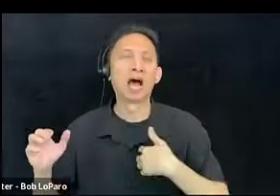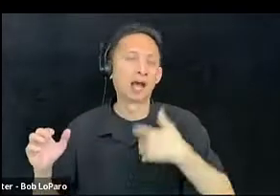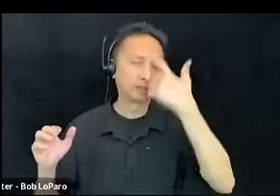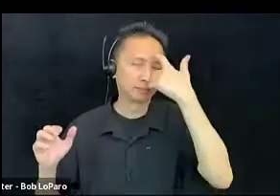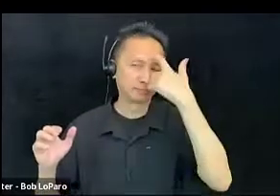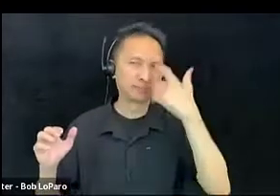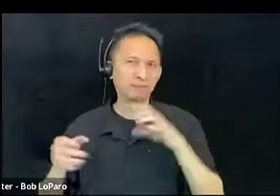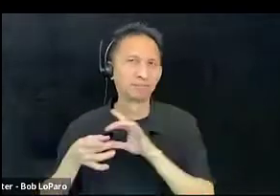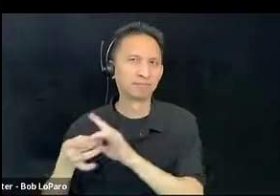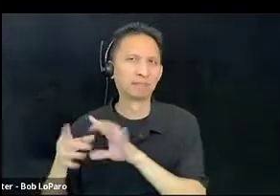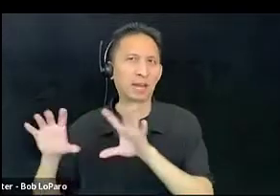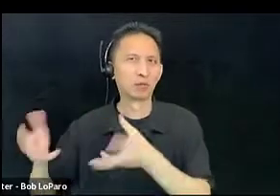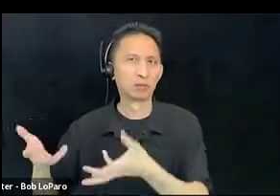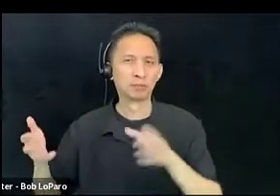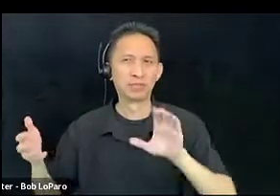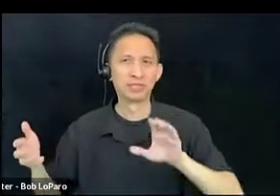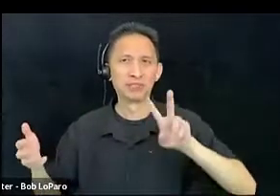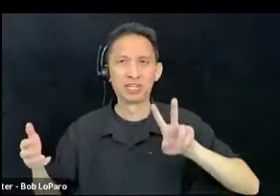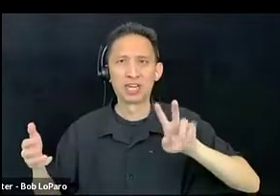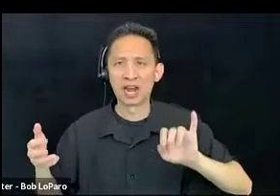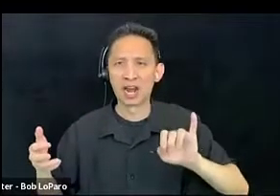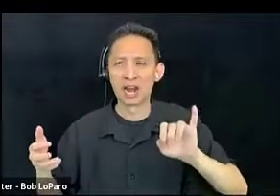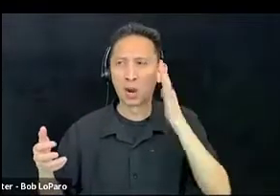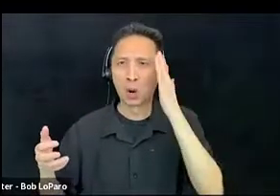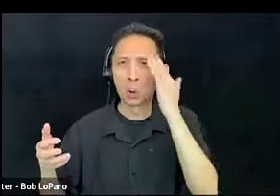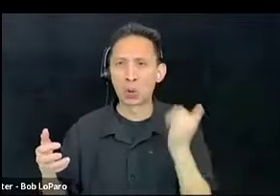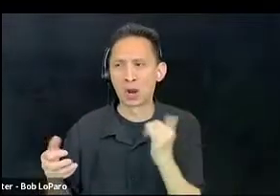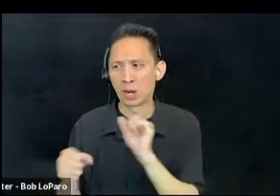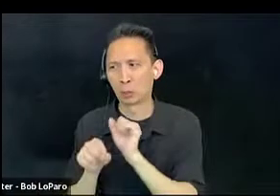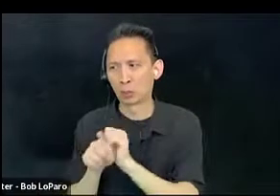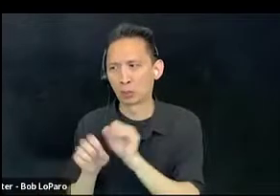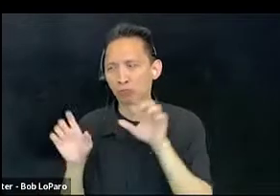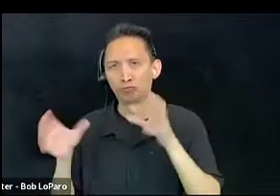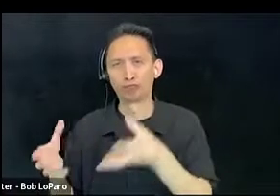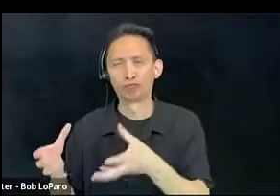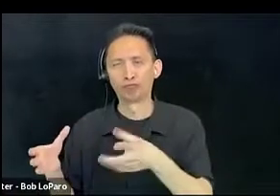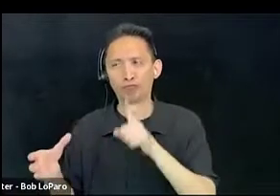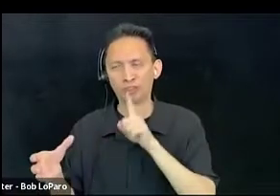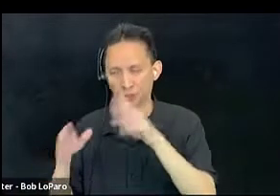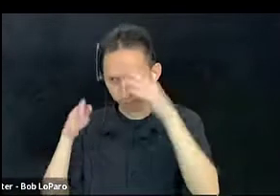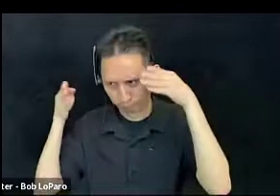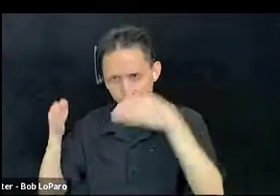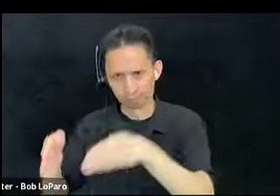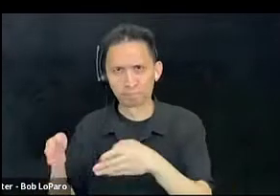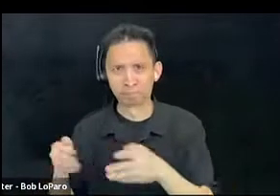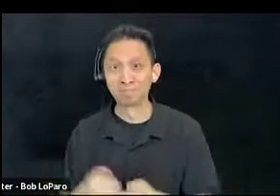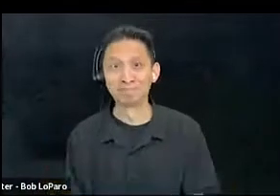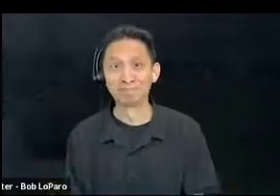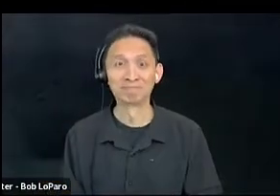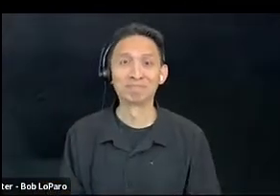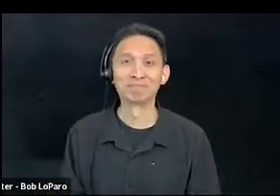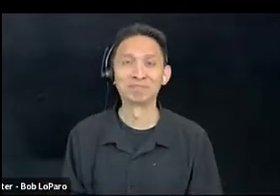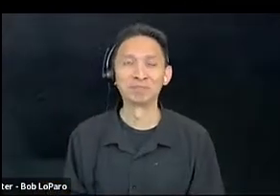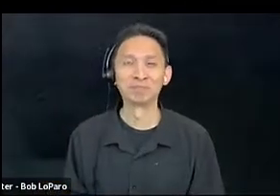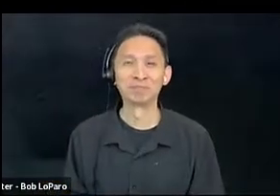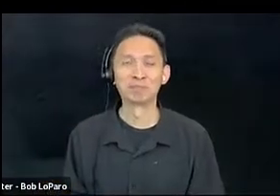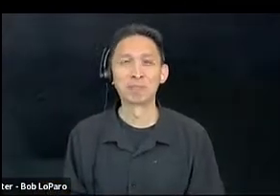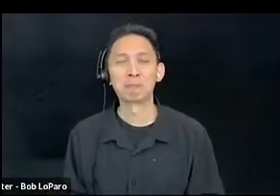And I'll explain kind of why and what the context is behind that. Okay. So I'm just once again, a little bit on the background,